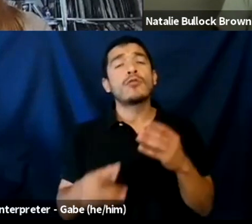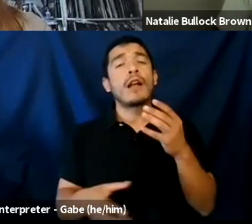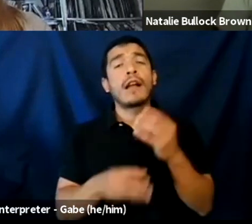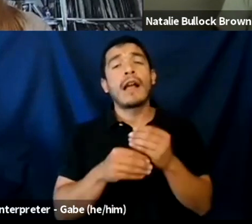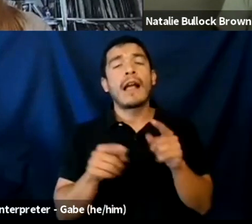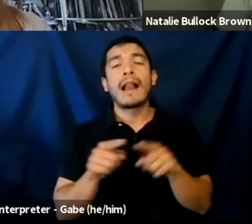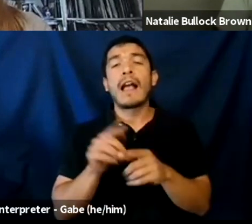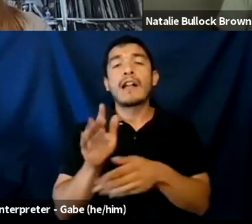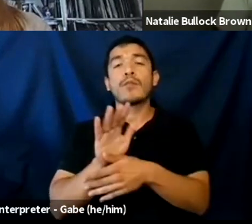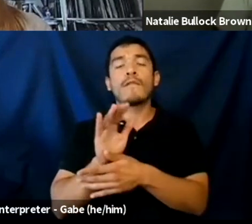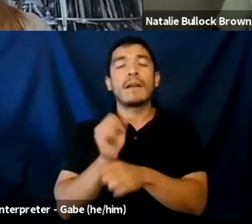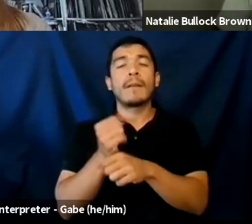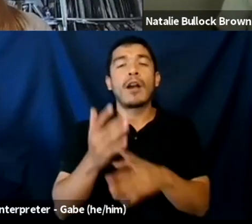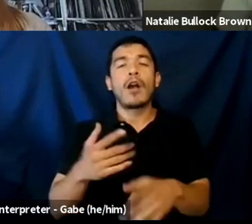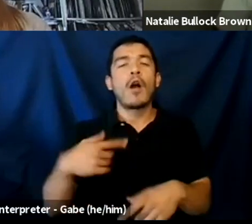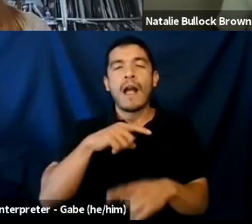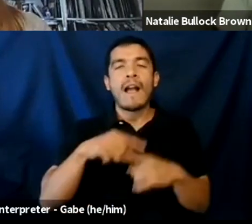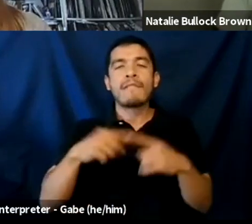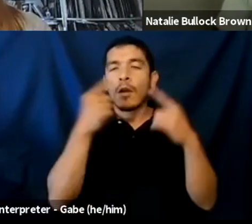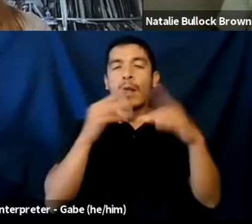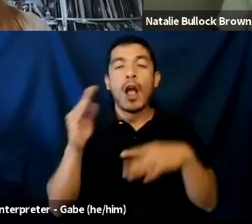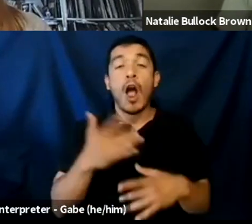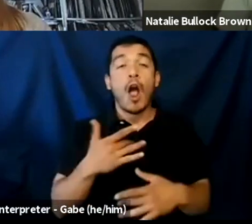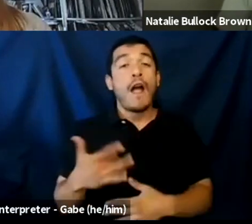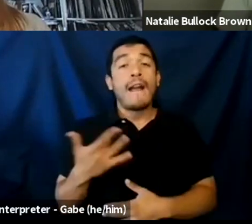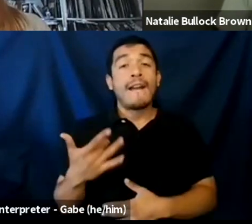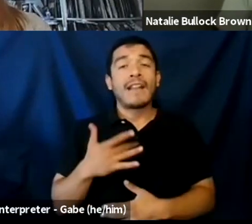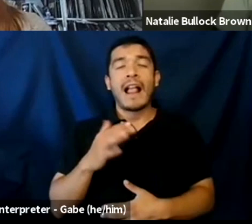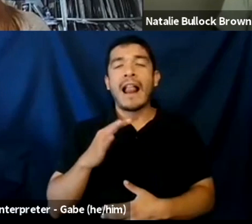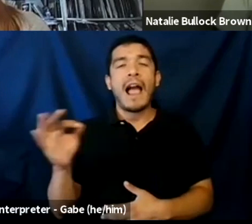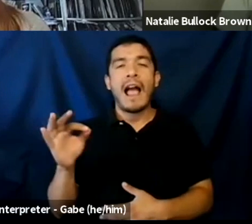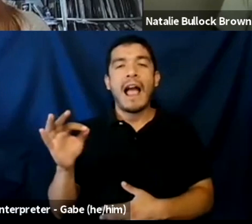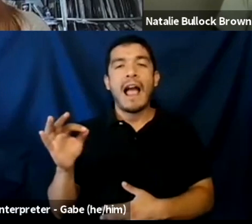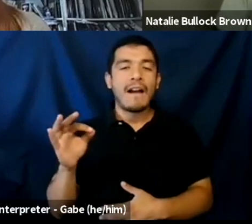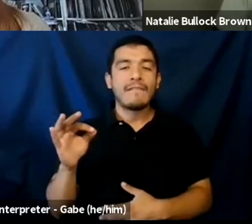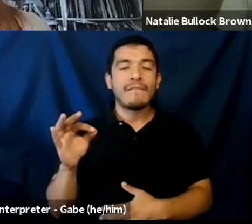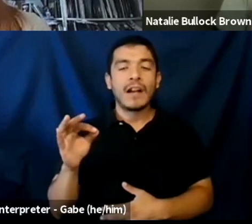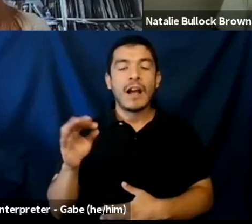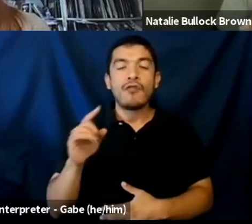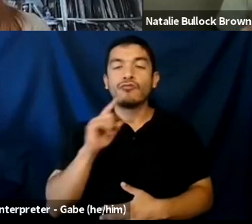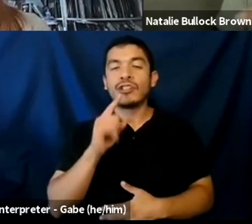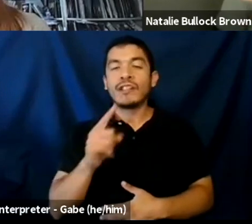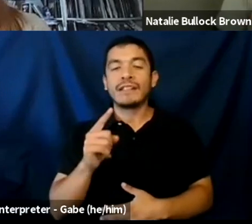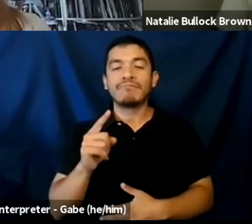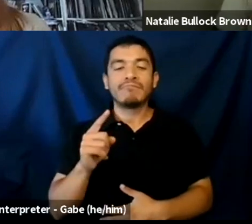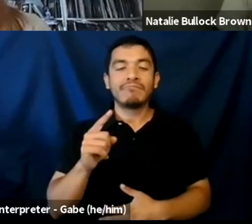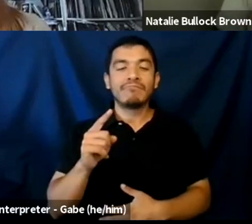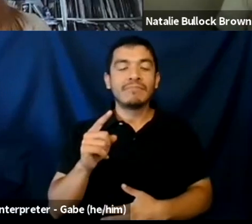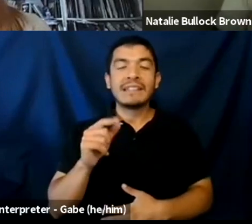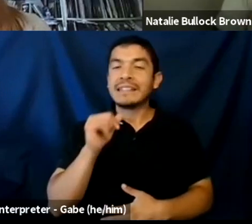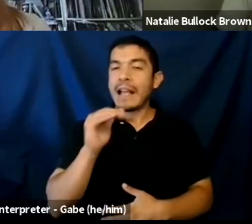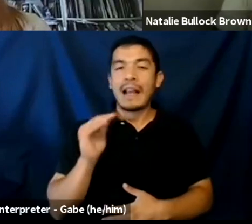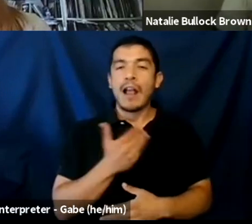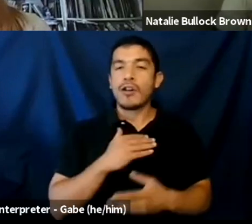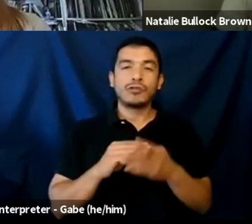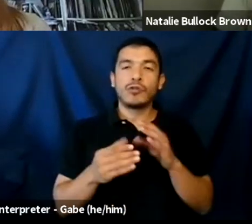think about our feelings of entitlement to someone's story. And that can be in terms of a child